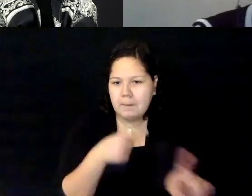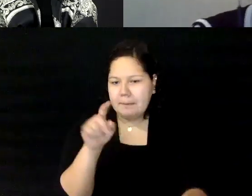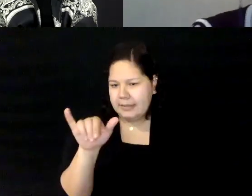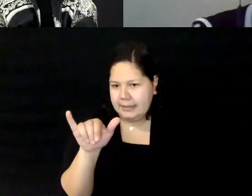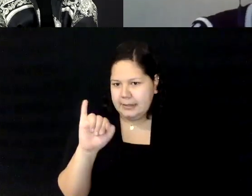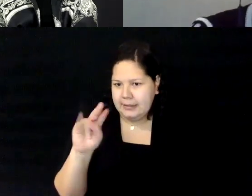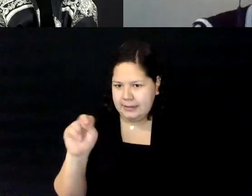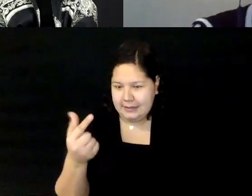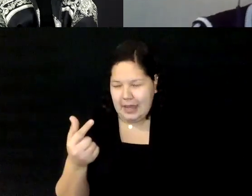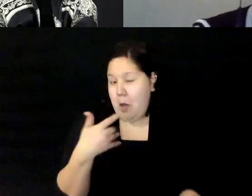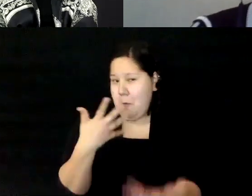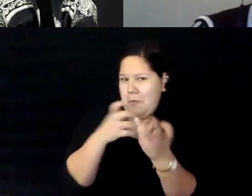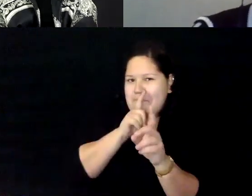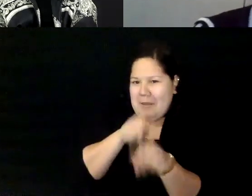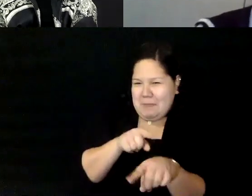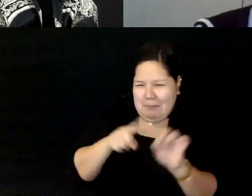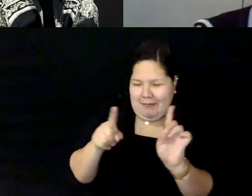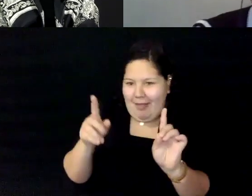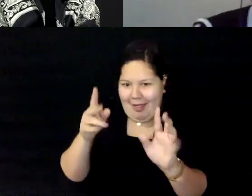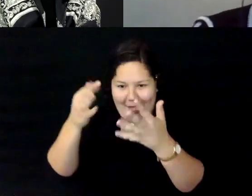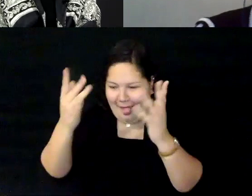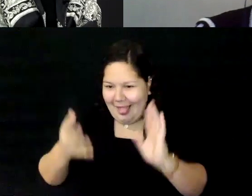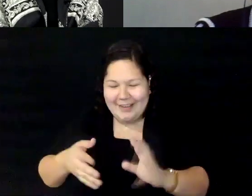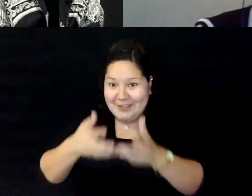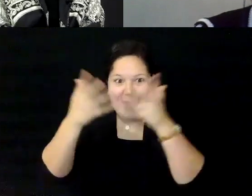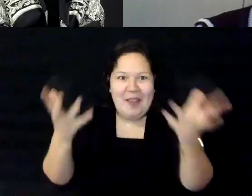but there's just a lot, so I'm going to take a moment in asking this question.